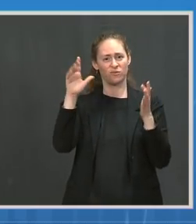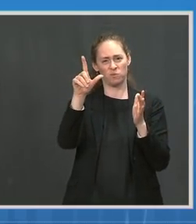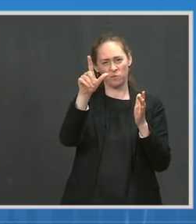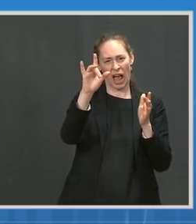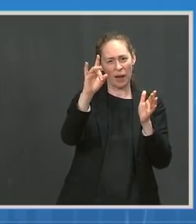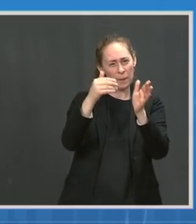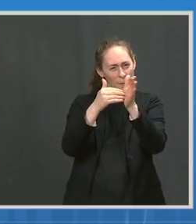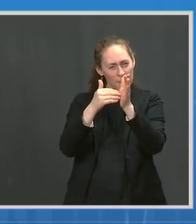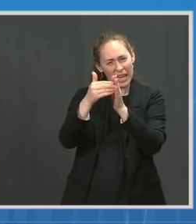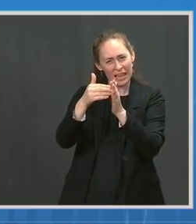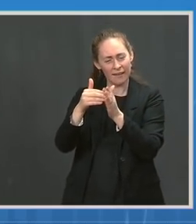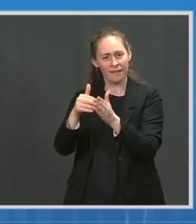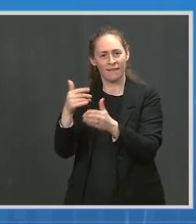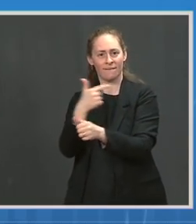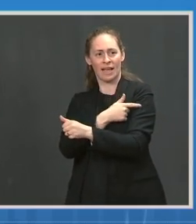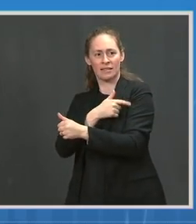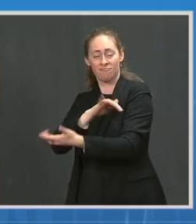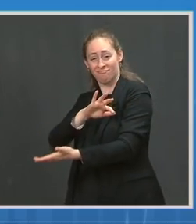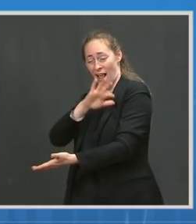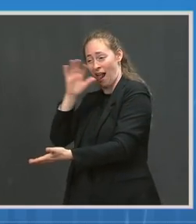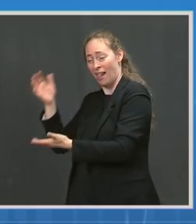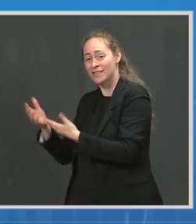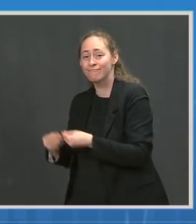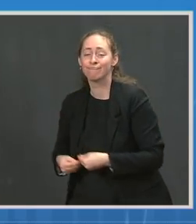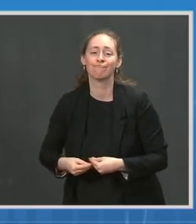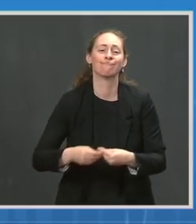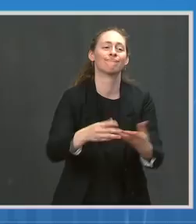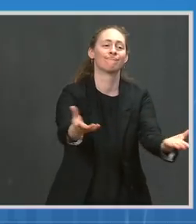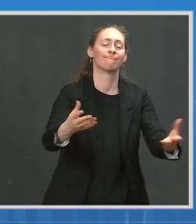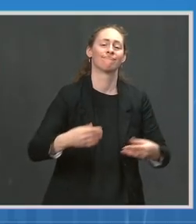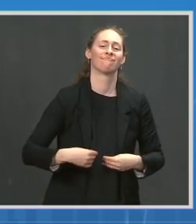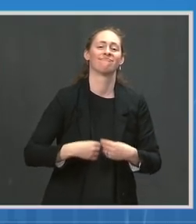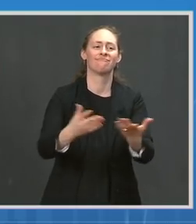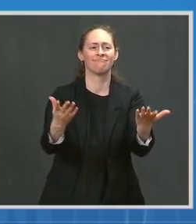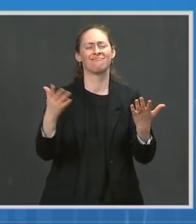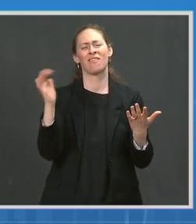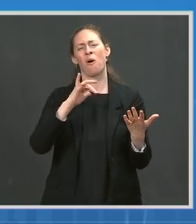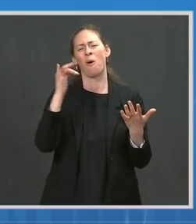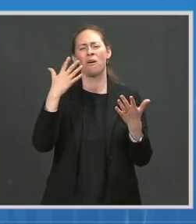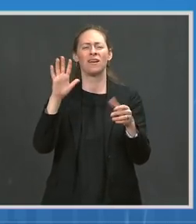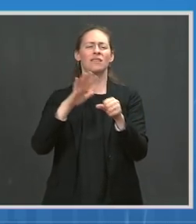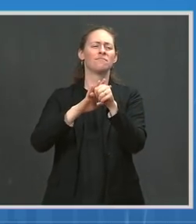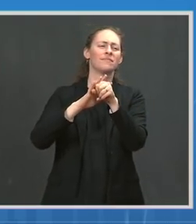That is more than enough to maintain our current pace of at least 3 million doses per day.